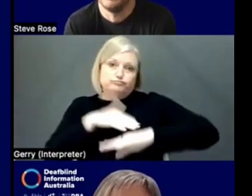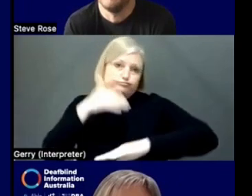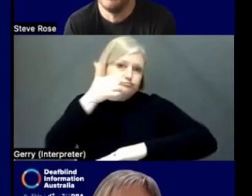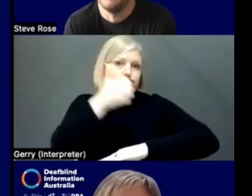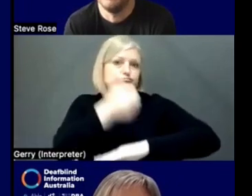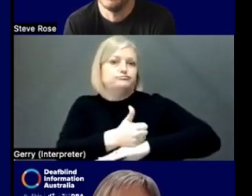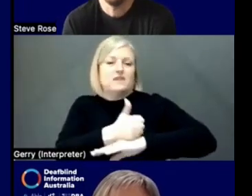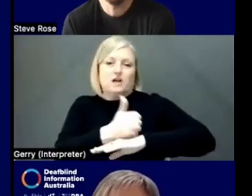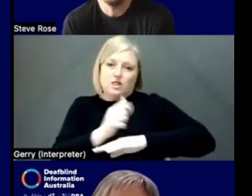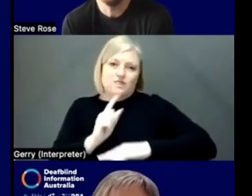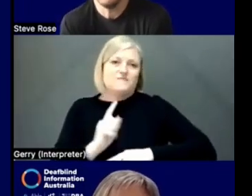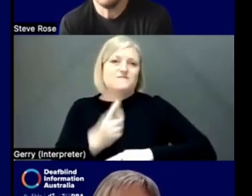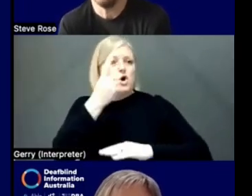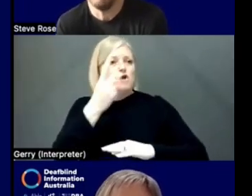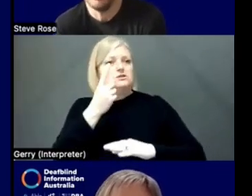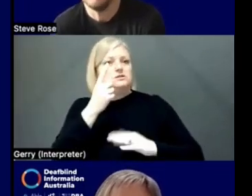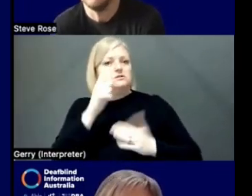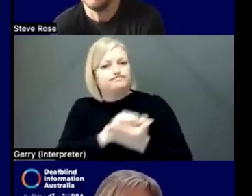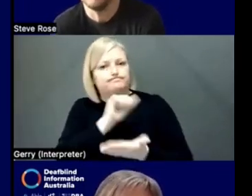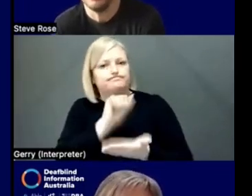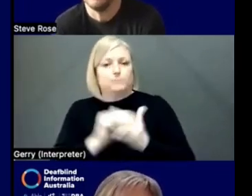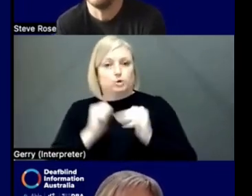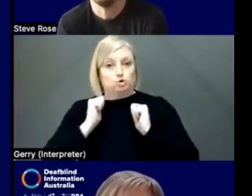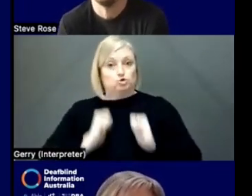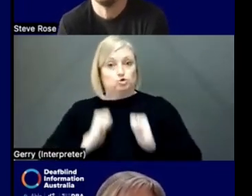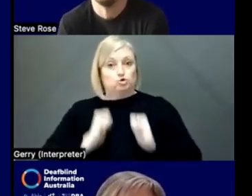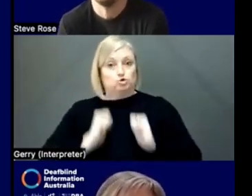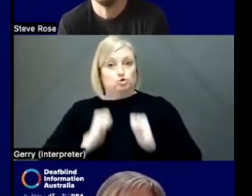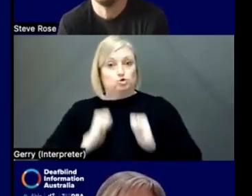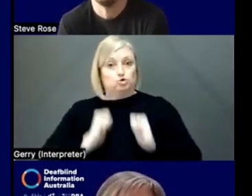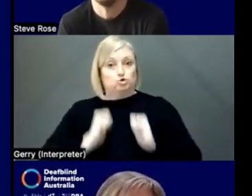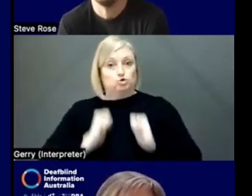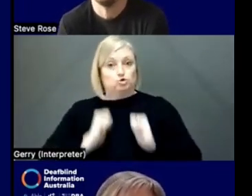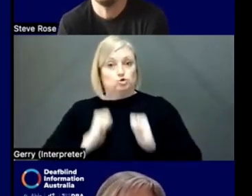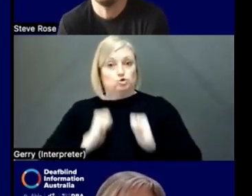intervenor training in the UK. She trained me in my intervenor training, when I first got in to the field